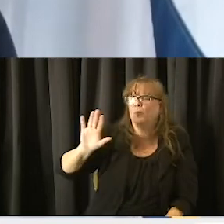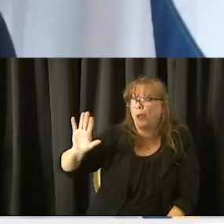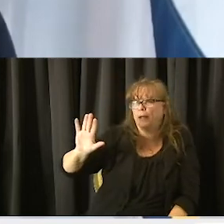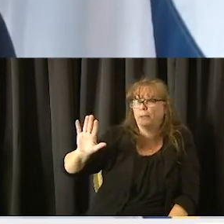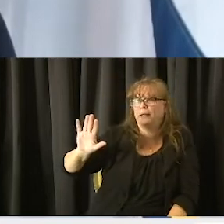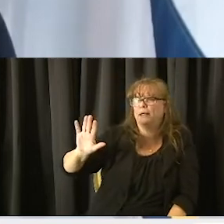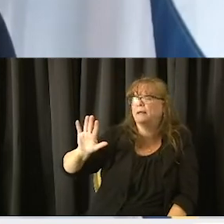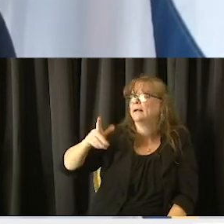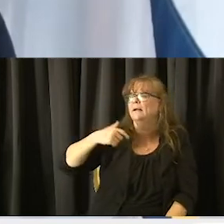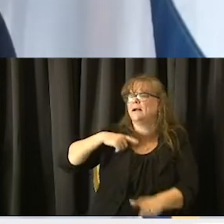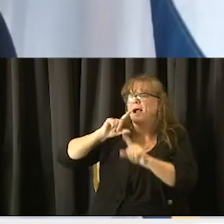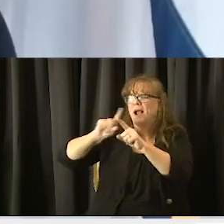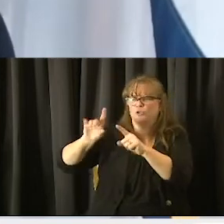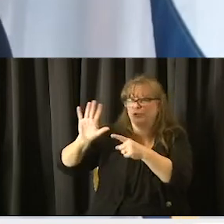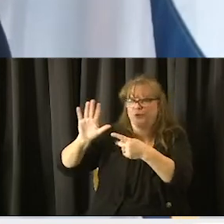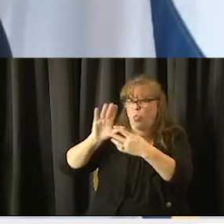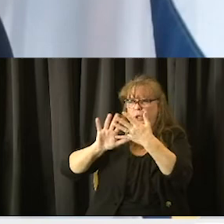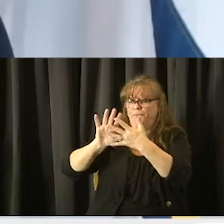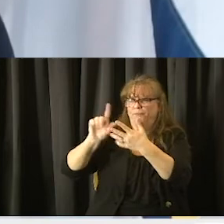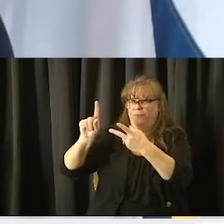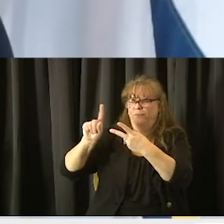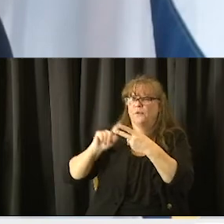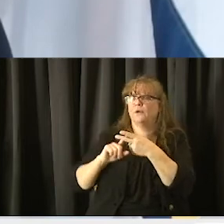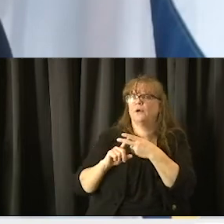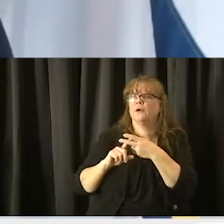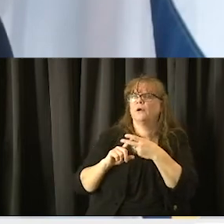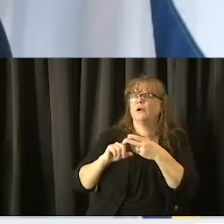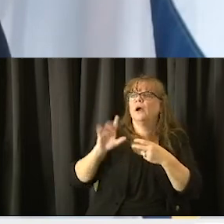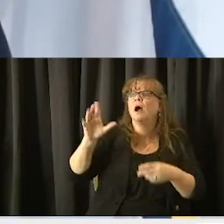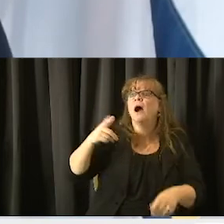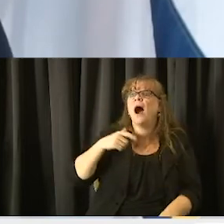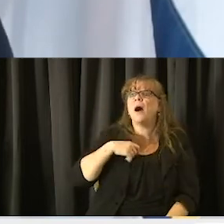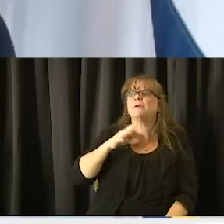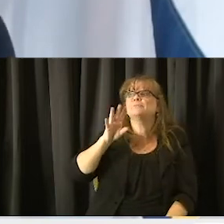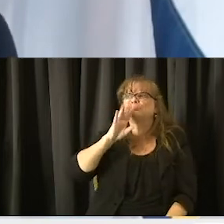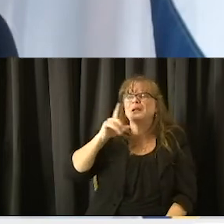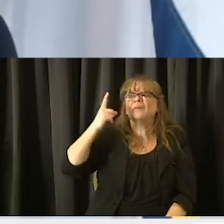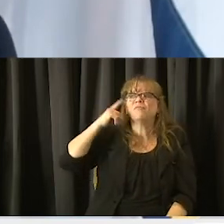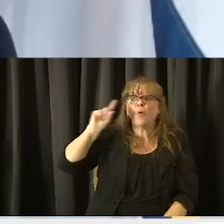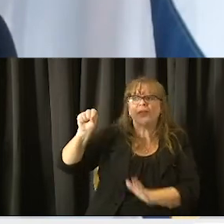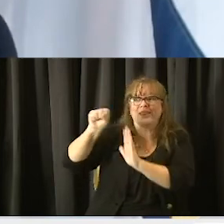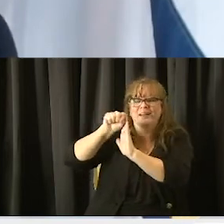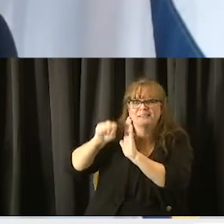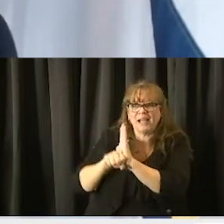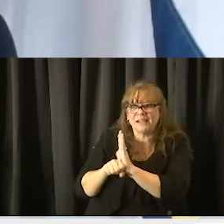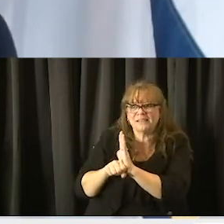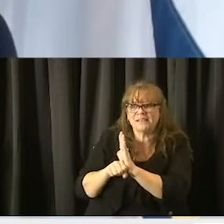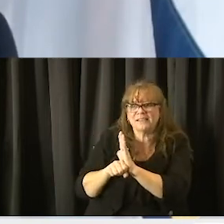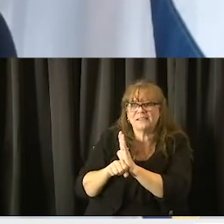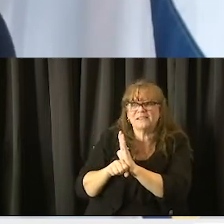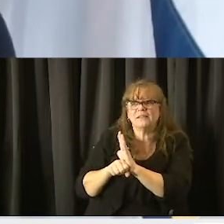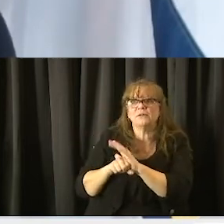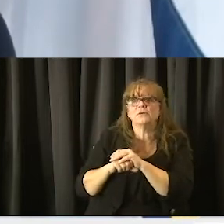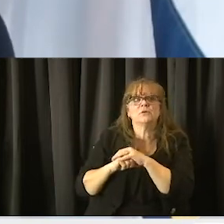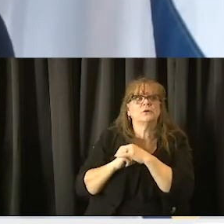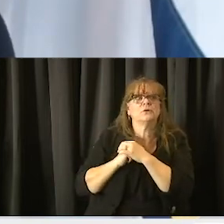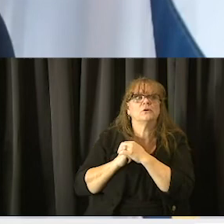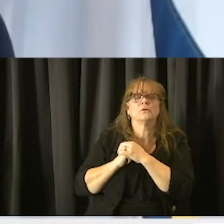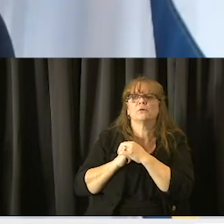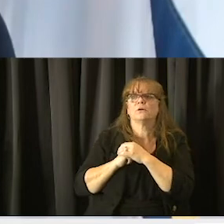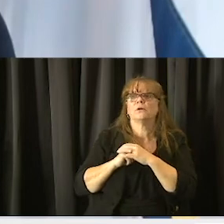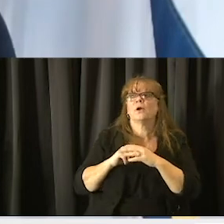um let me do the second one uh first um obviously we want to incur you know i want to on behalf of